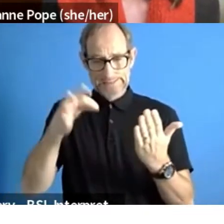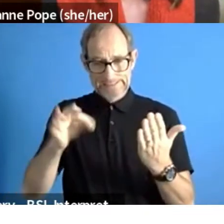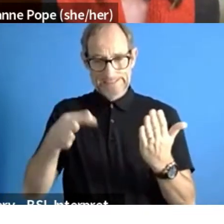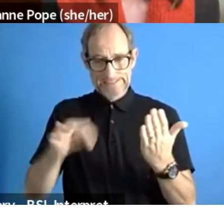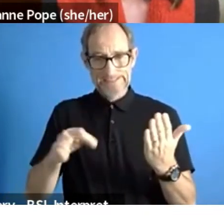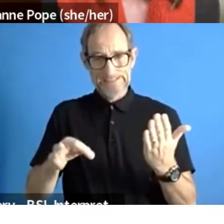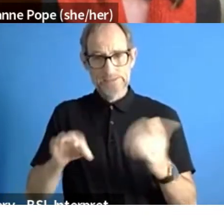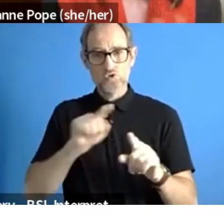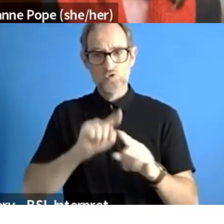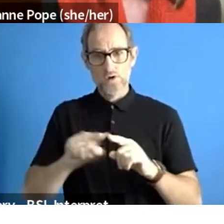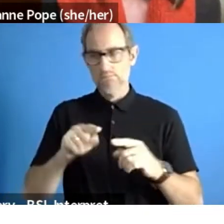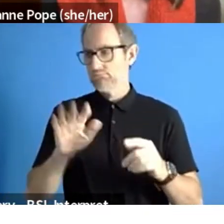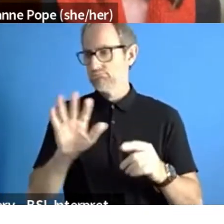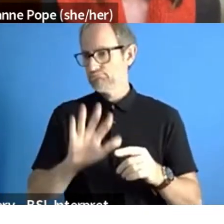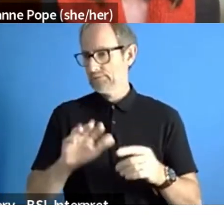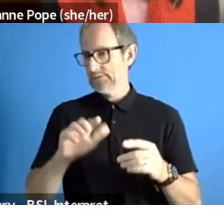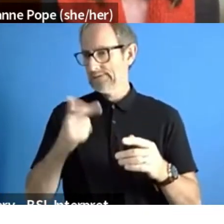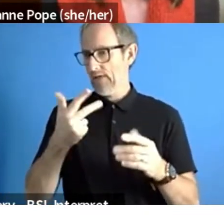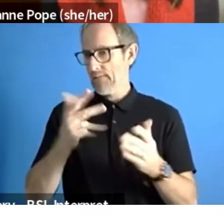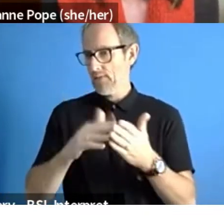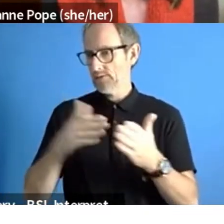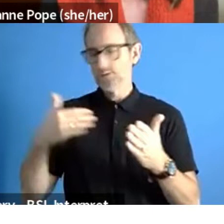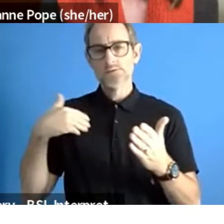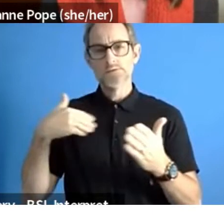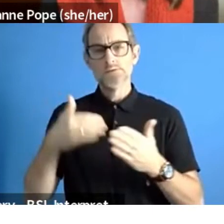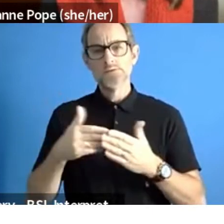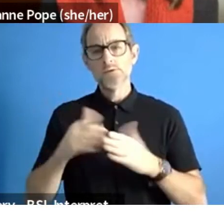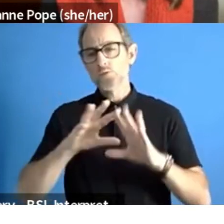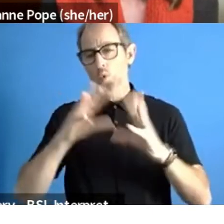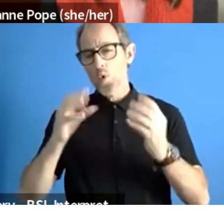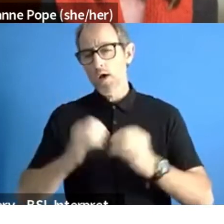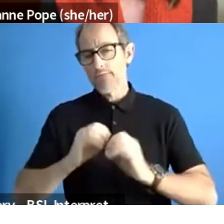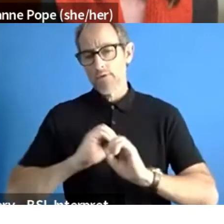Just for context, the whole audit process was quite pricey